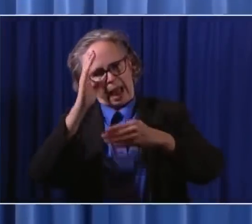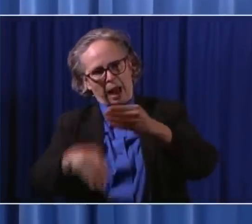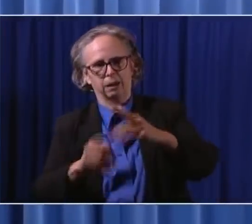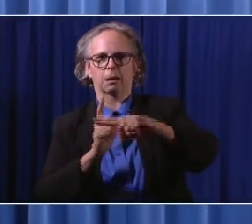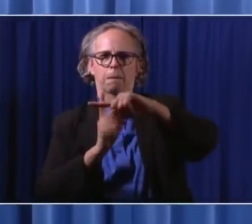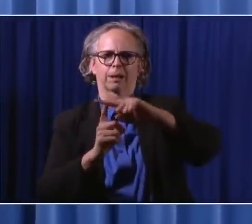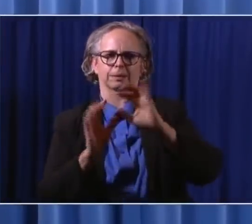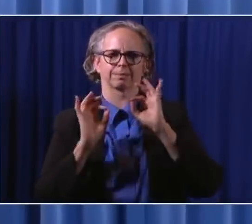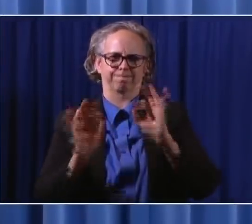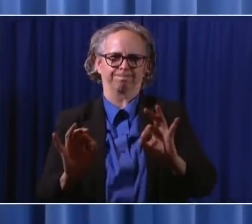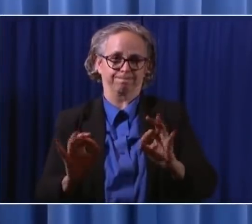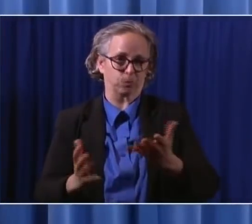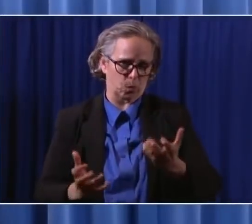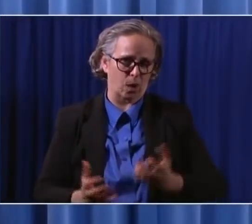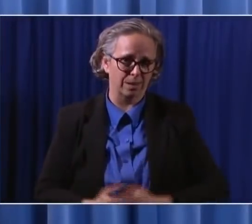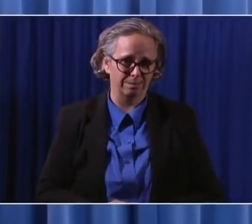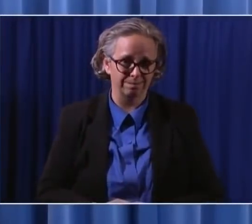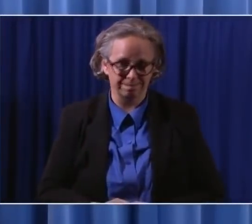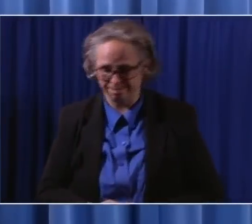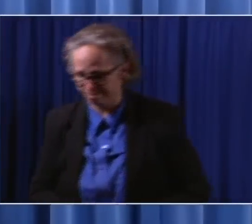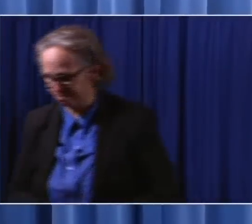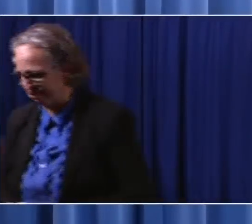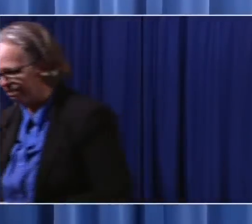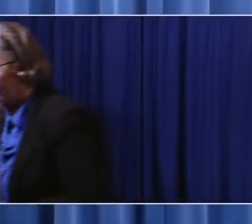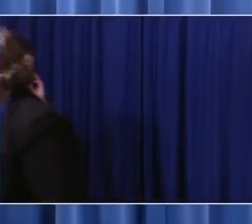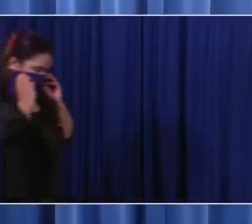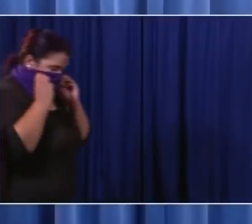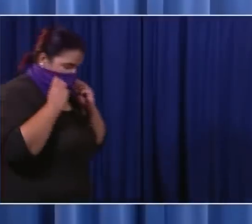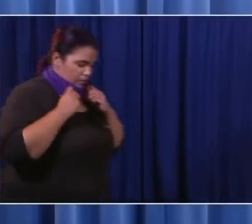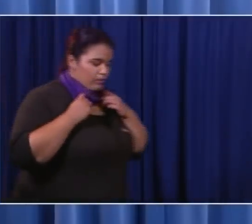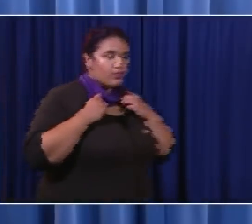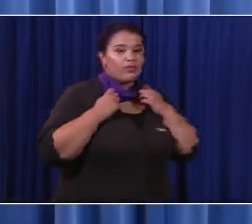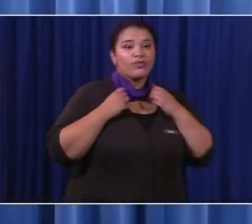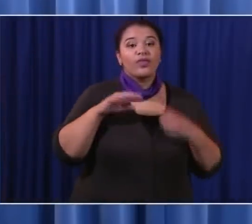EMPLOYING ARE DESIGNED TO HELP PEOPLE DO THAT THAT.